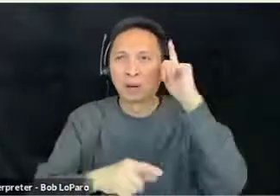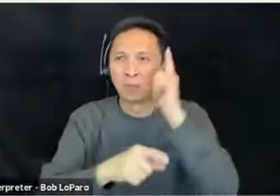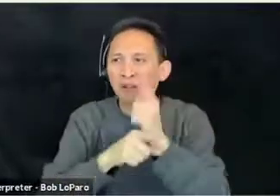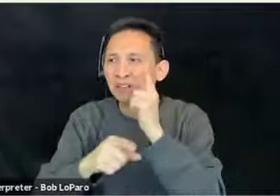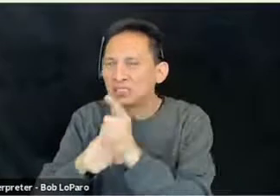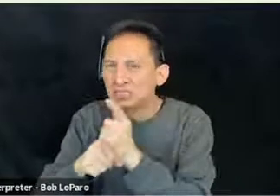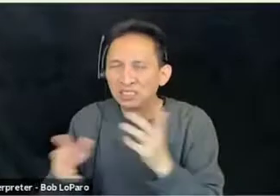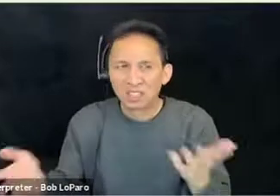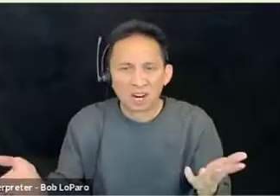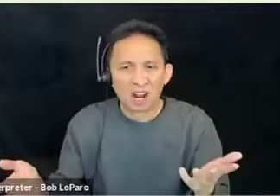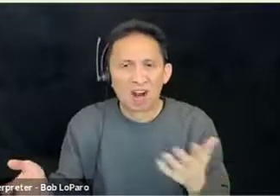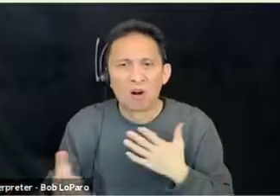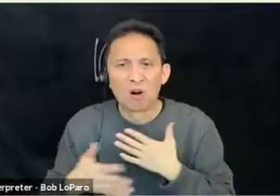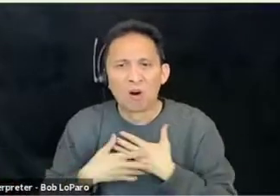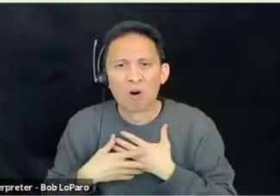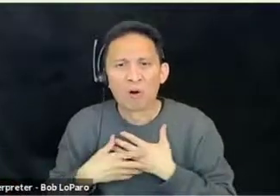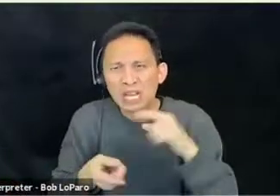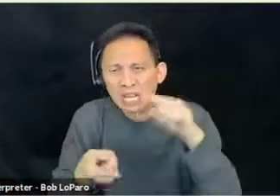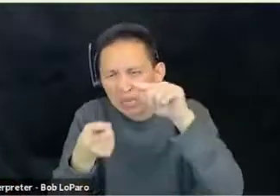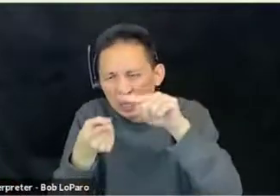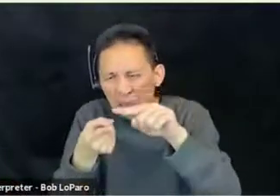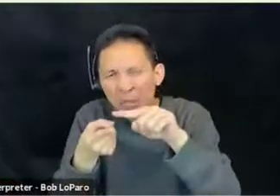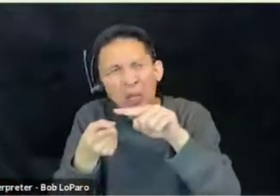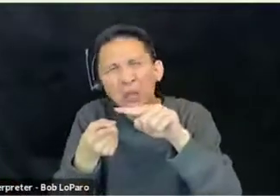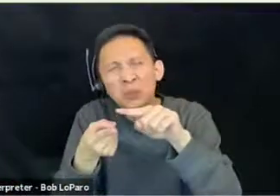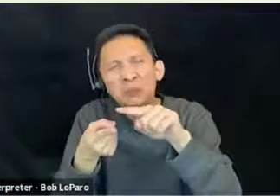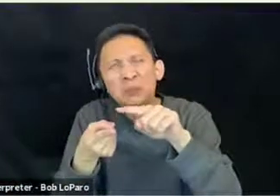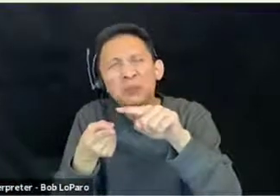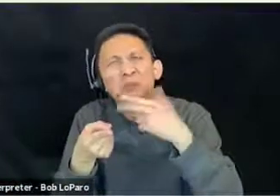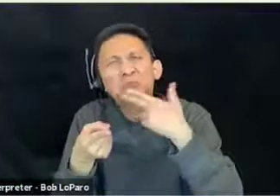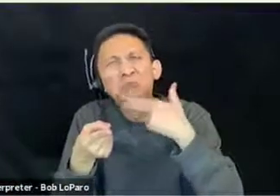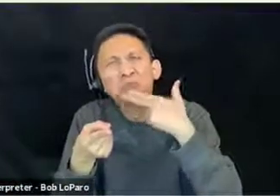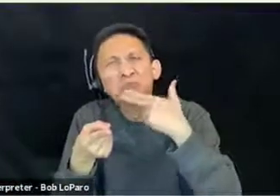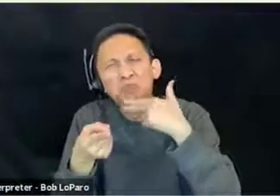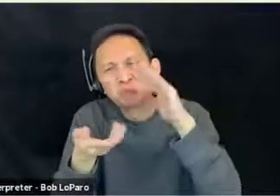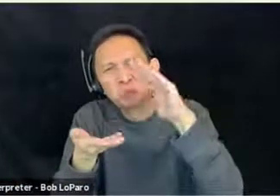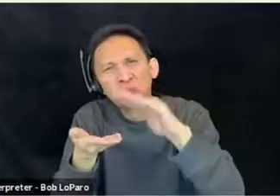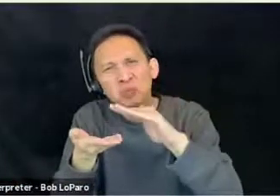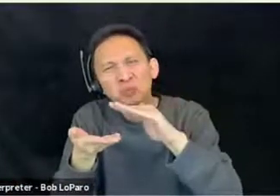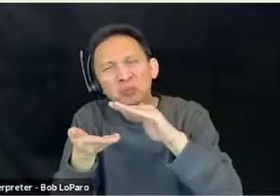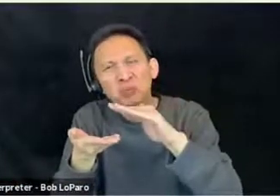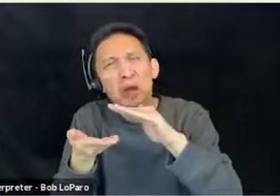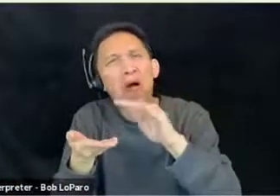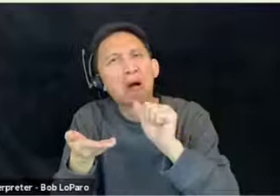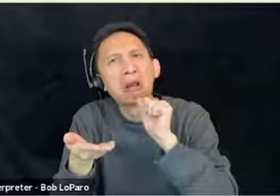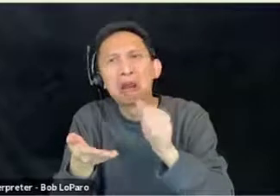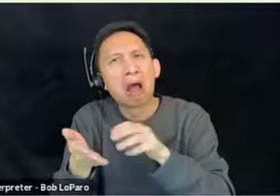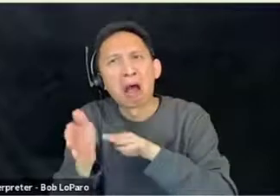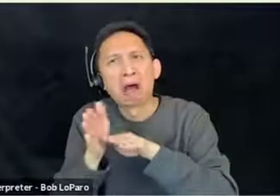in this cute little tiny mouse and, you know, it's amazing,